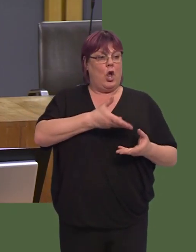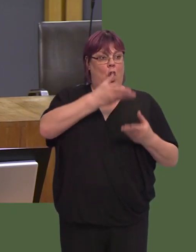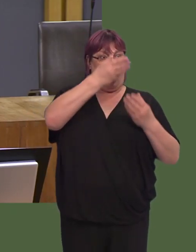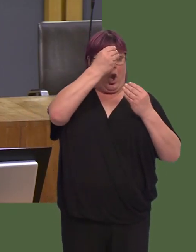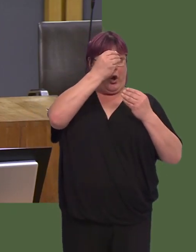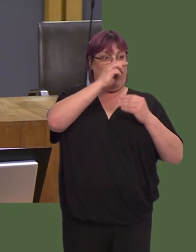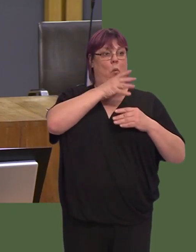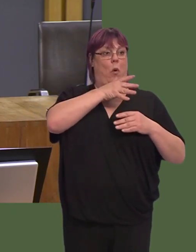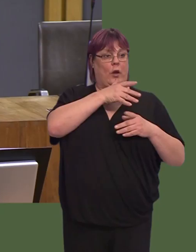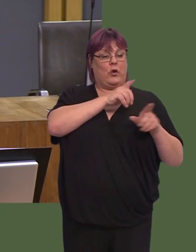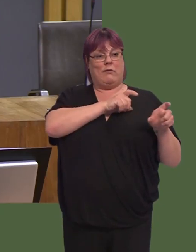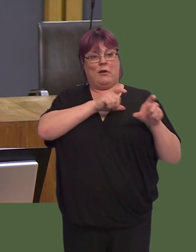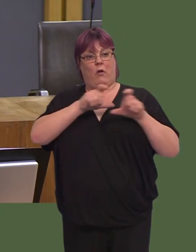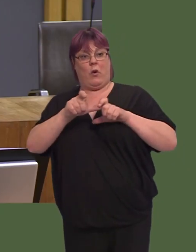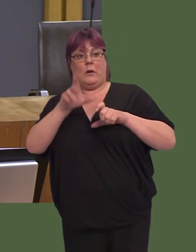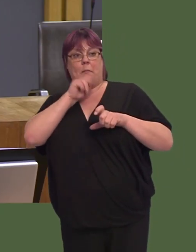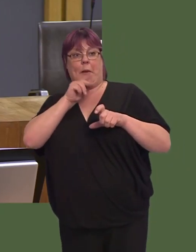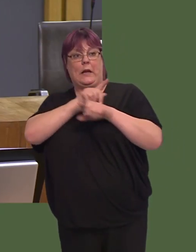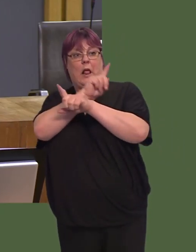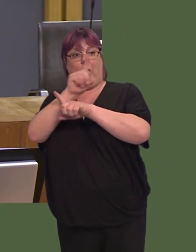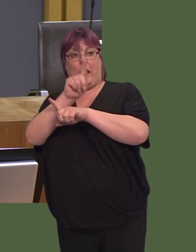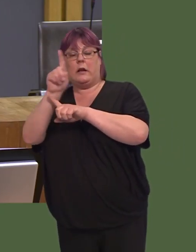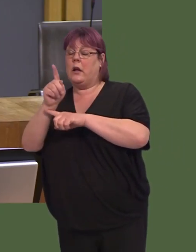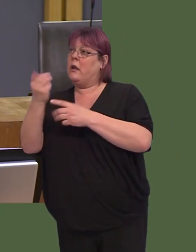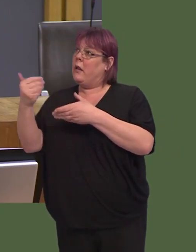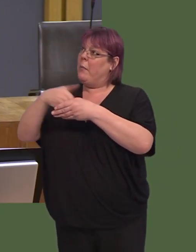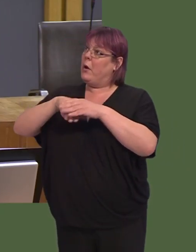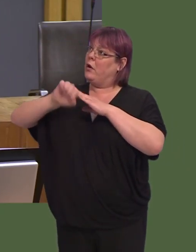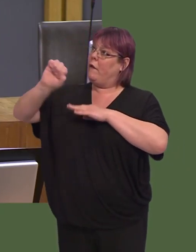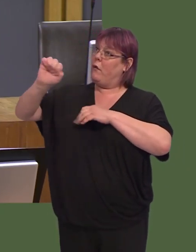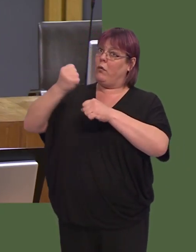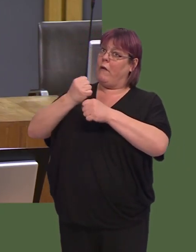Is that something that's a part of Welsh Government's plans within the 2050 strategy?